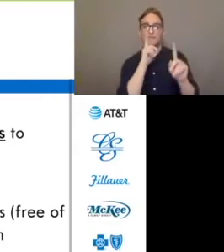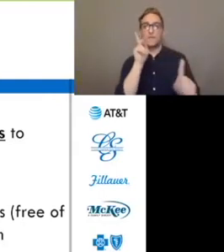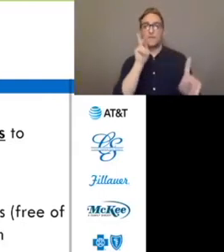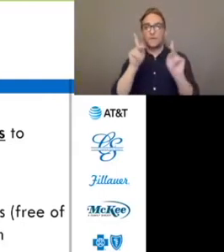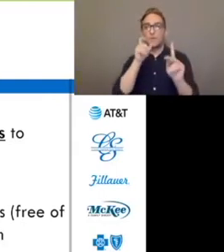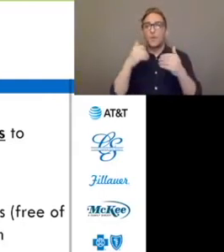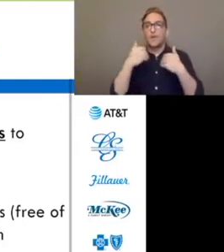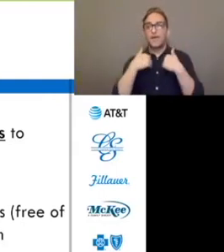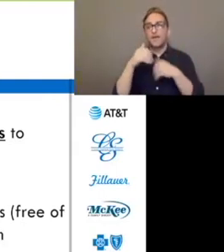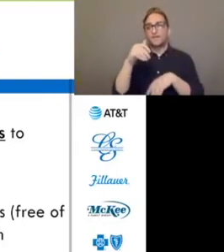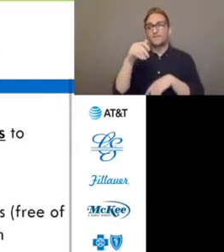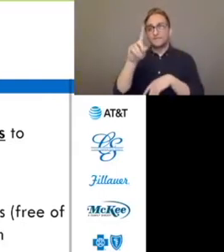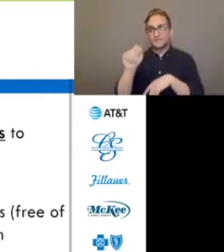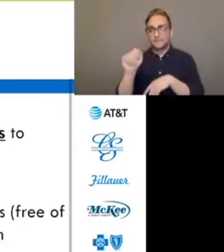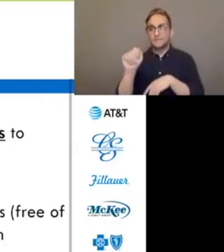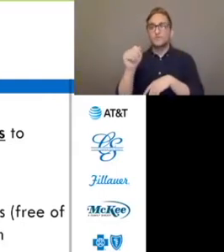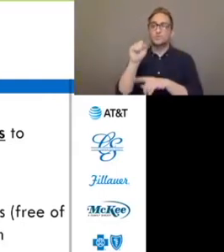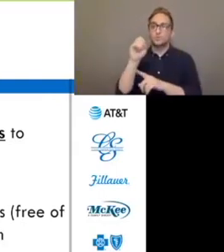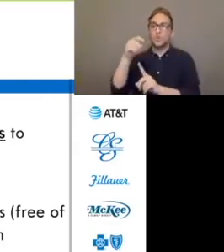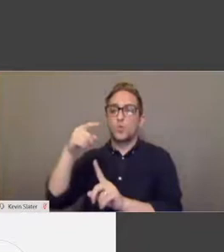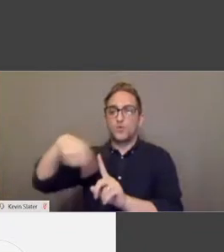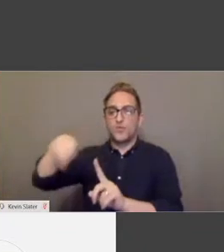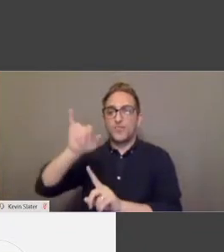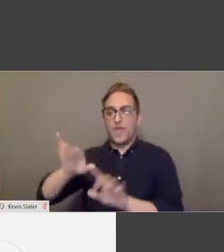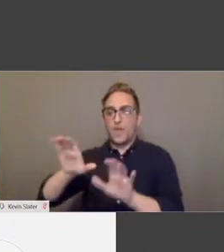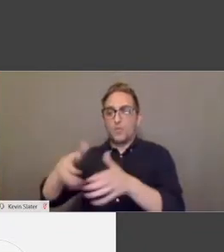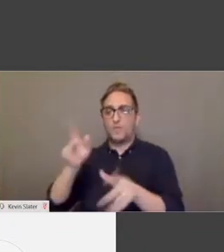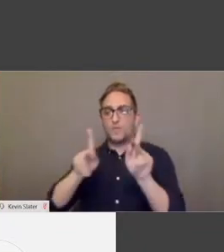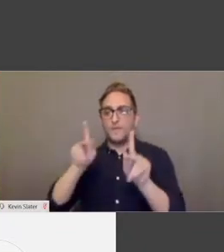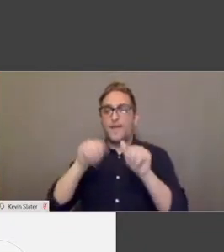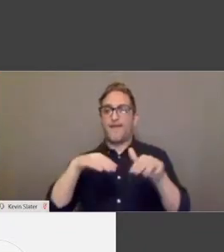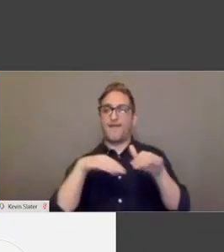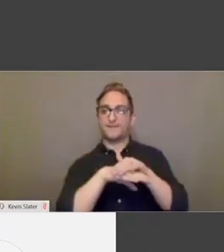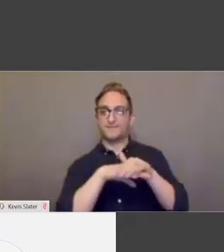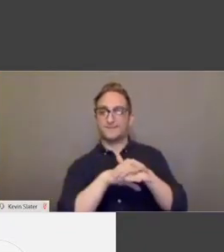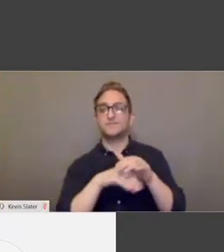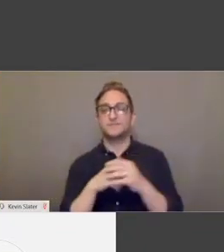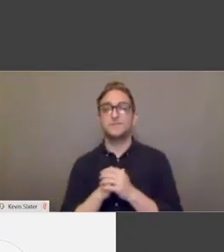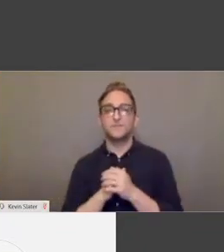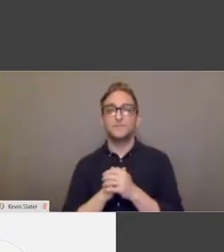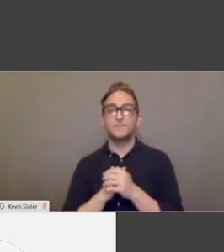goods and services. So let's talk a minute about auxiliary aids